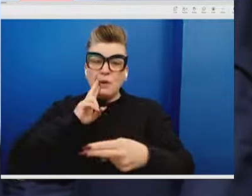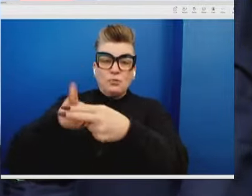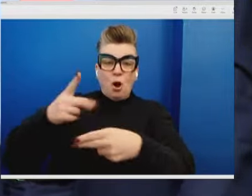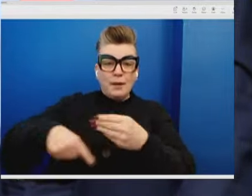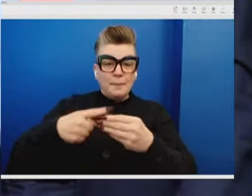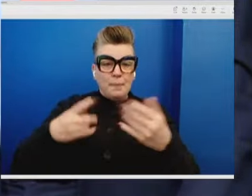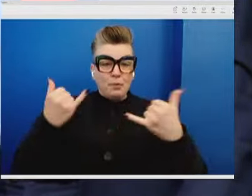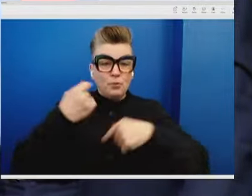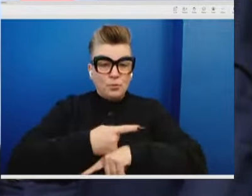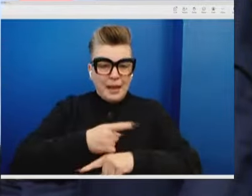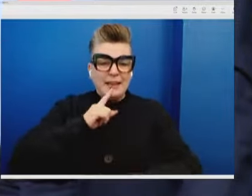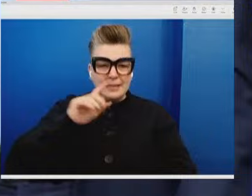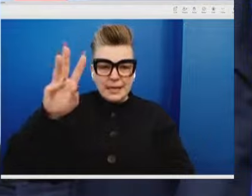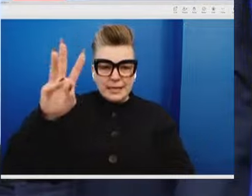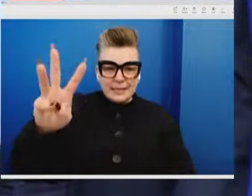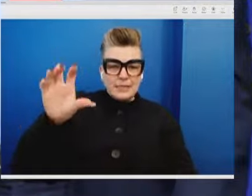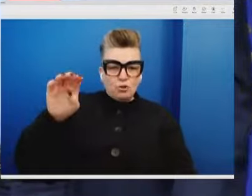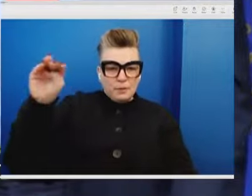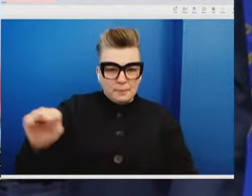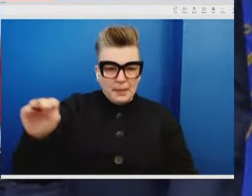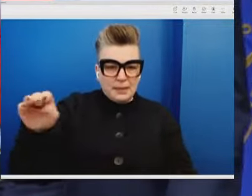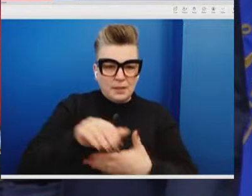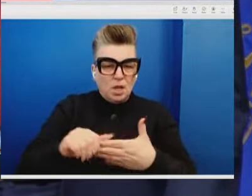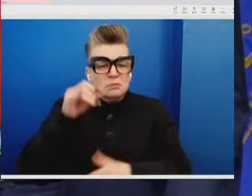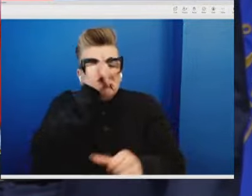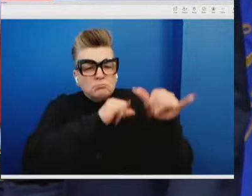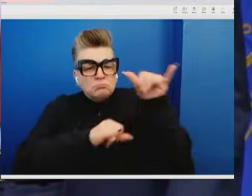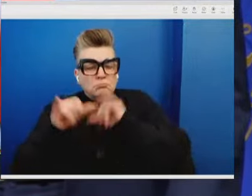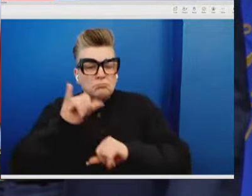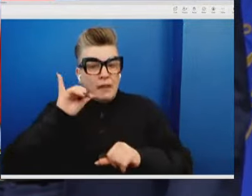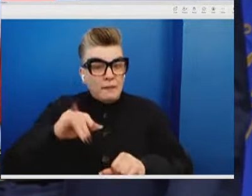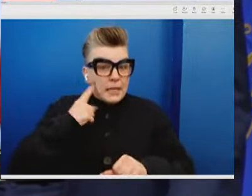that we're bringing to not only federal government, but this is really also for states,